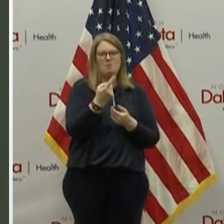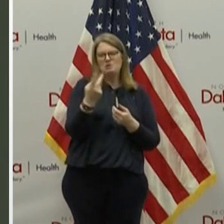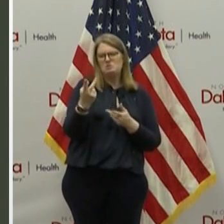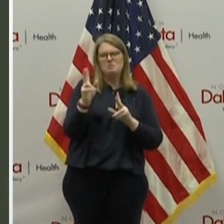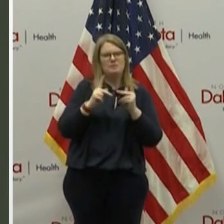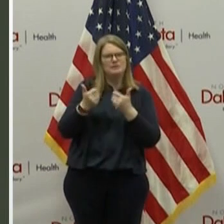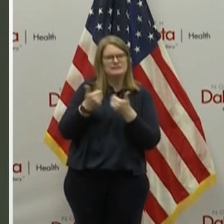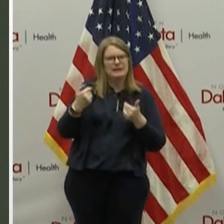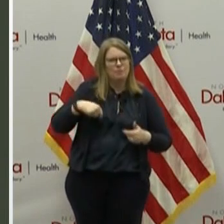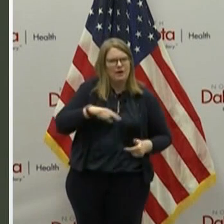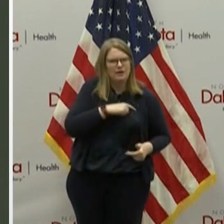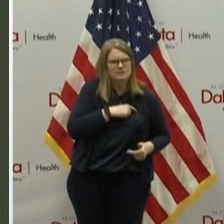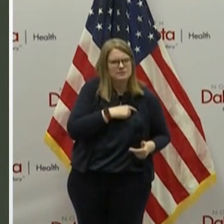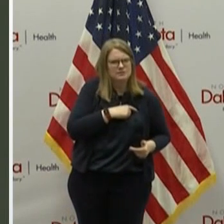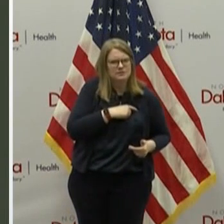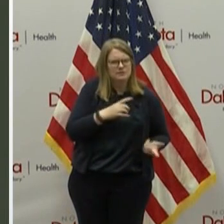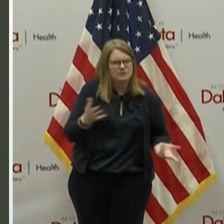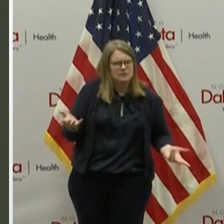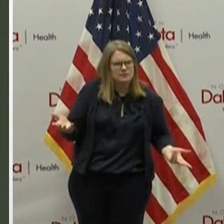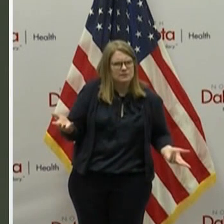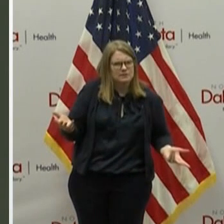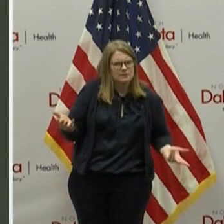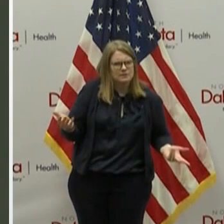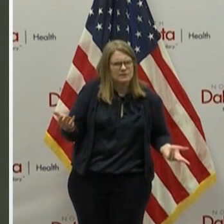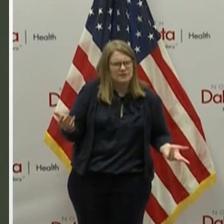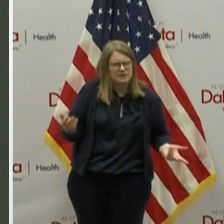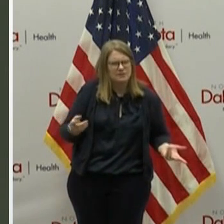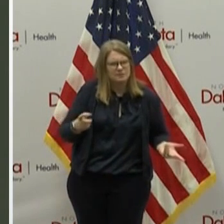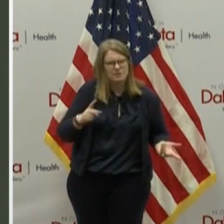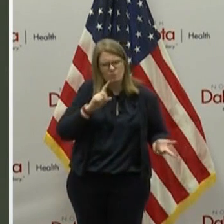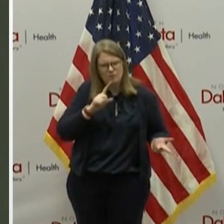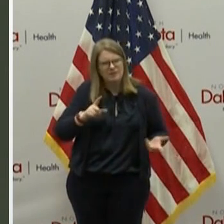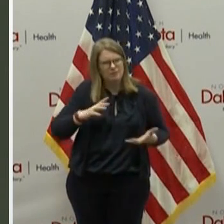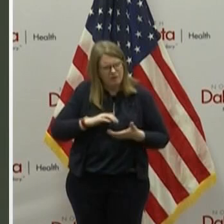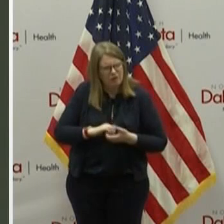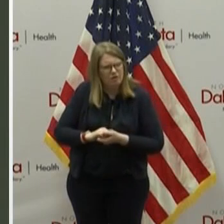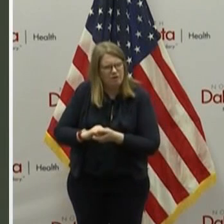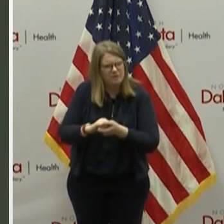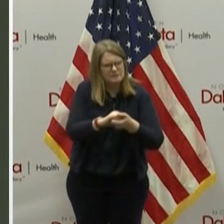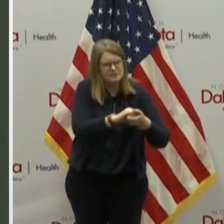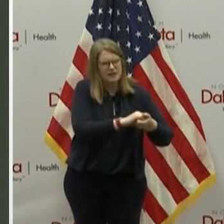NORTH DAKOTA IN THE LAST 7 DAYS. WE'RE ALL CONNECTED AS I SAID BY THE DOCTORS.